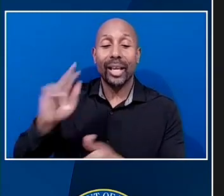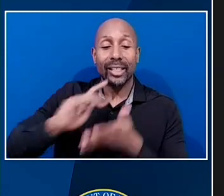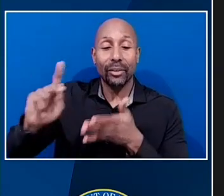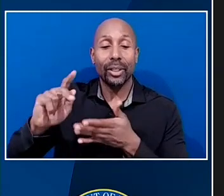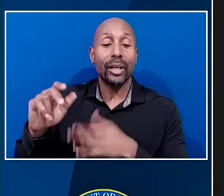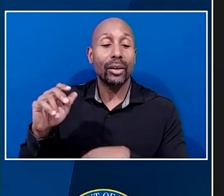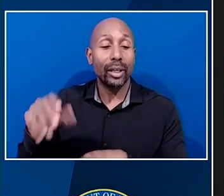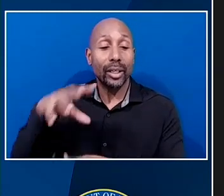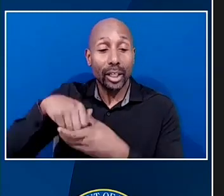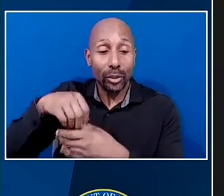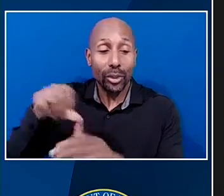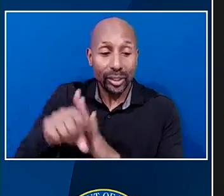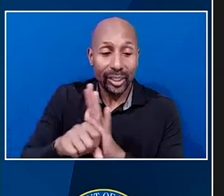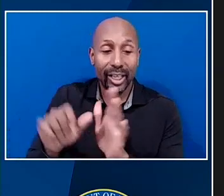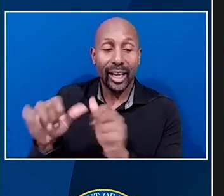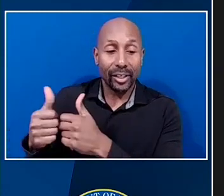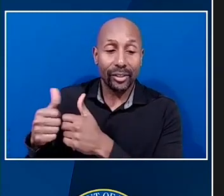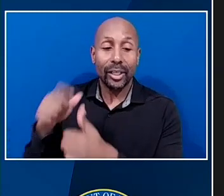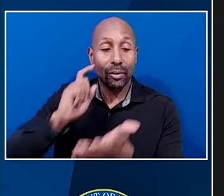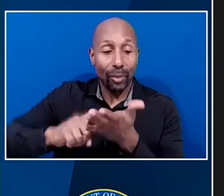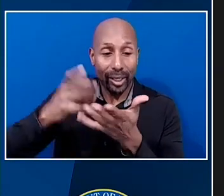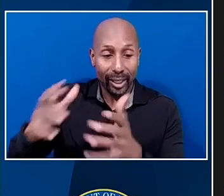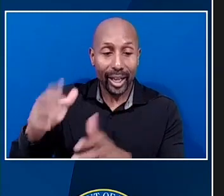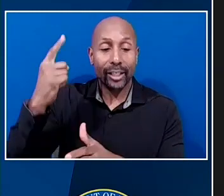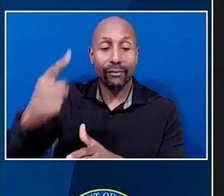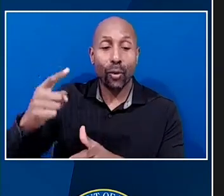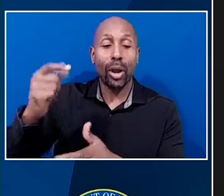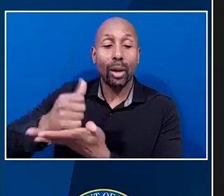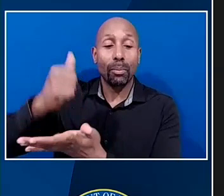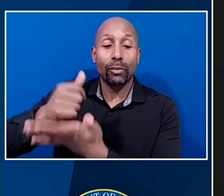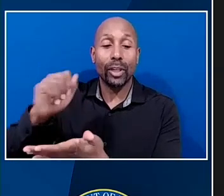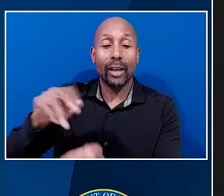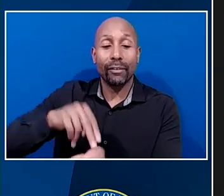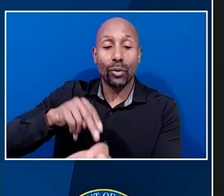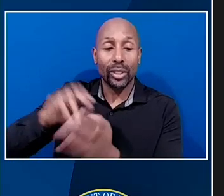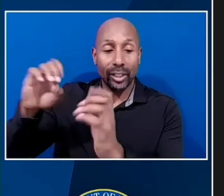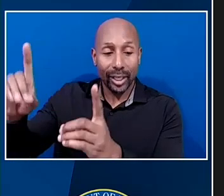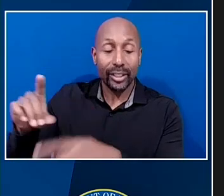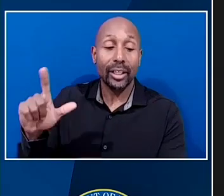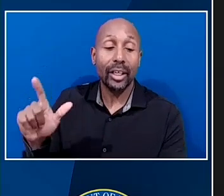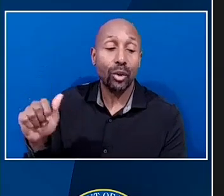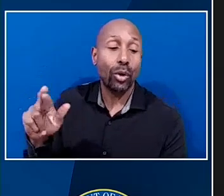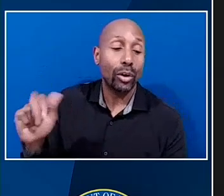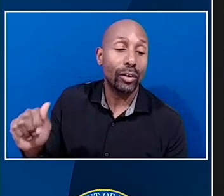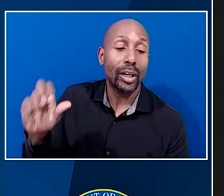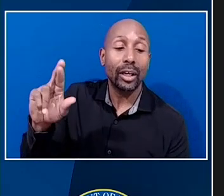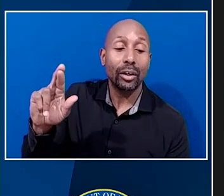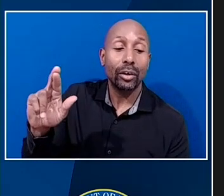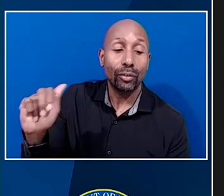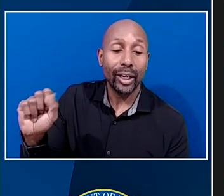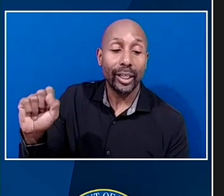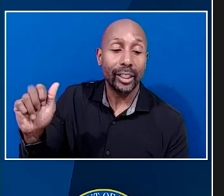education, Laura Rasar King. Good morning. Good morning. And Amy Akerson. Good morning.